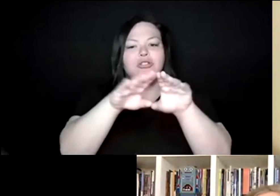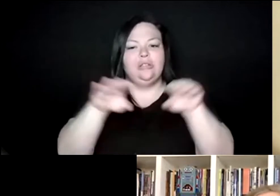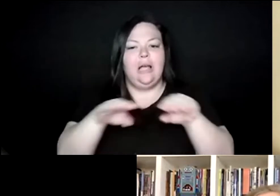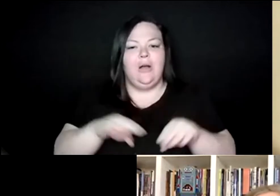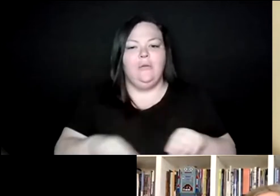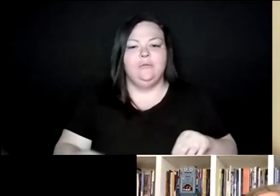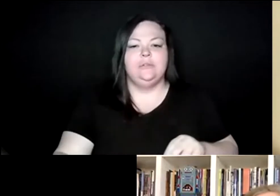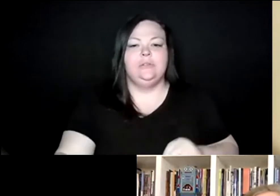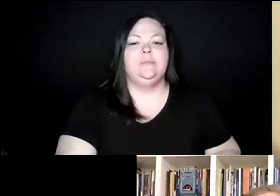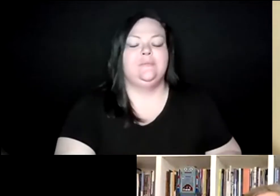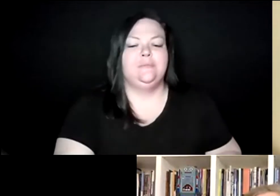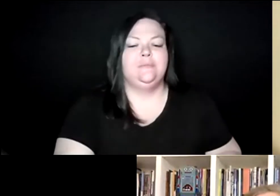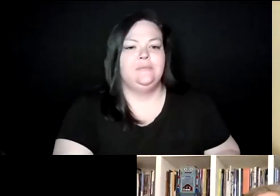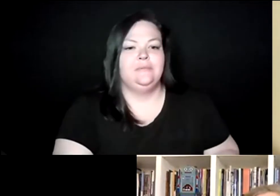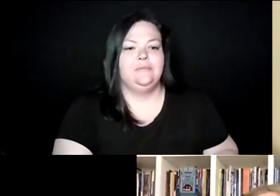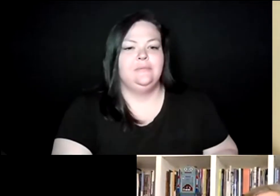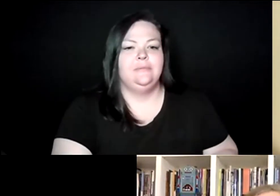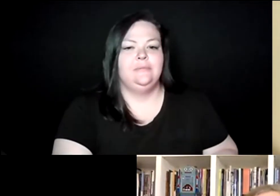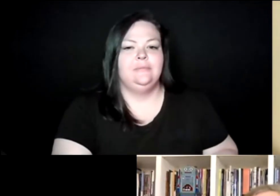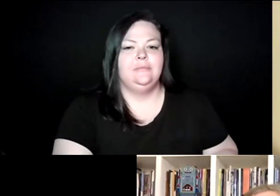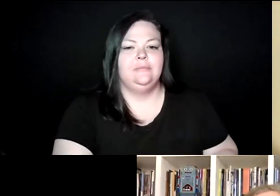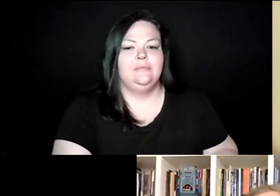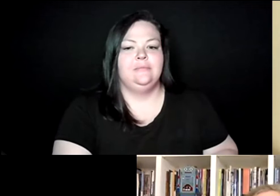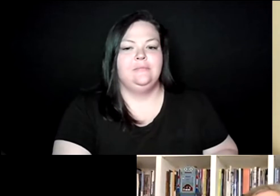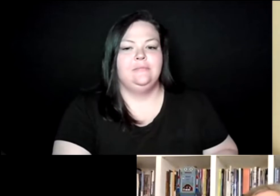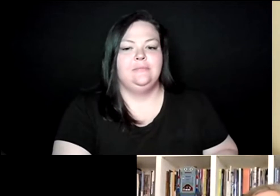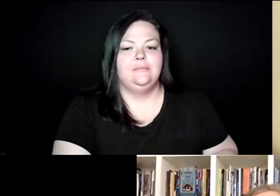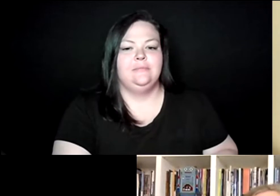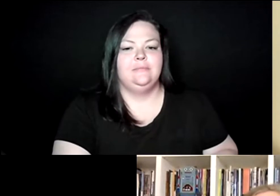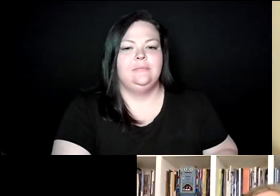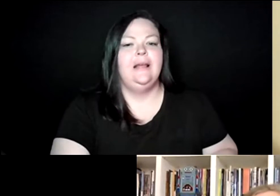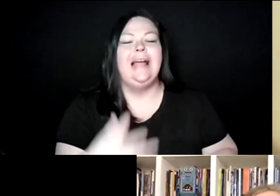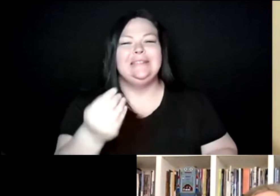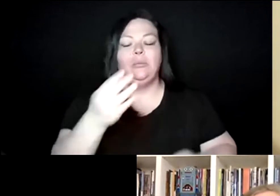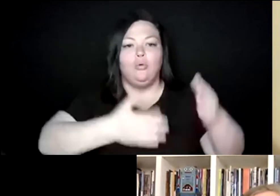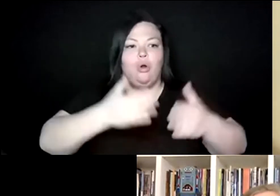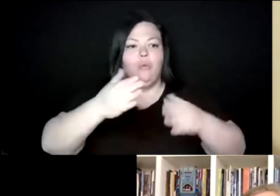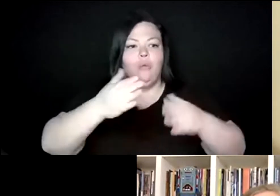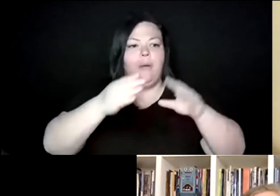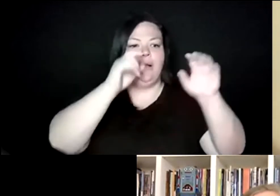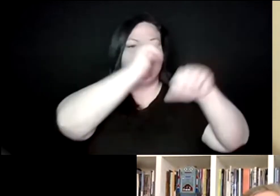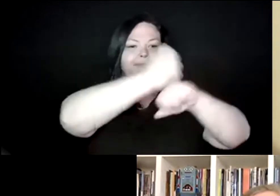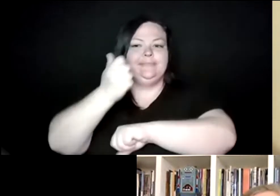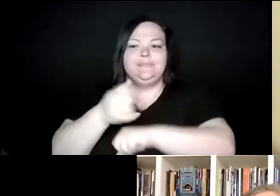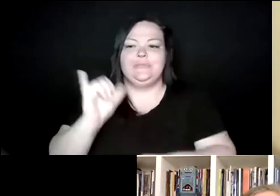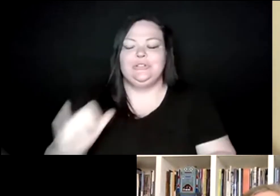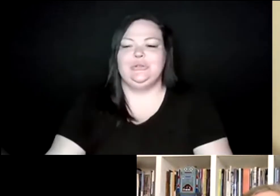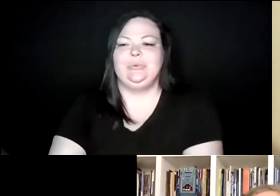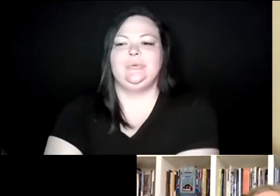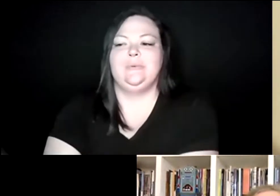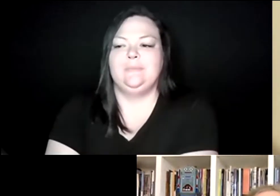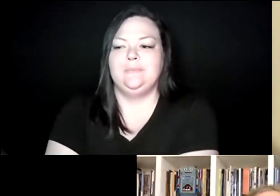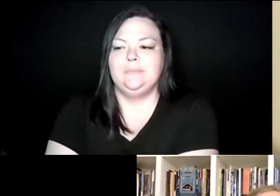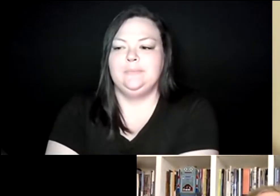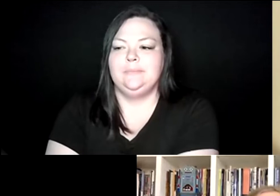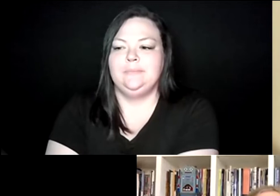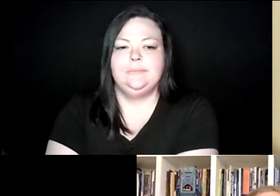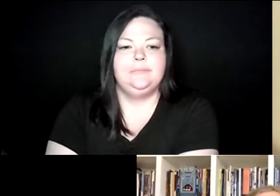robot tchotchkes around on the shelves as well, um, and I just want to thank Molly and